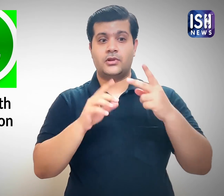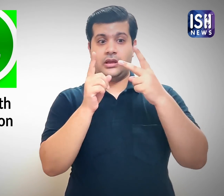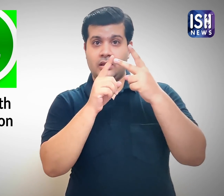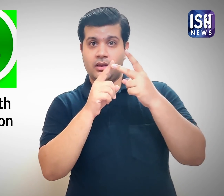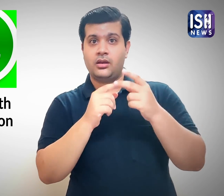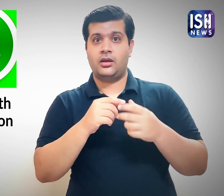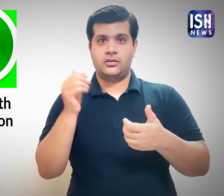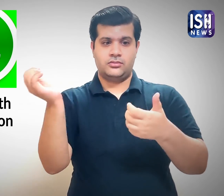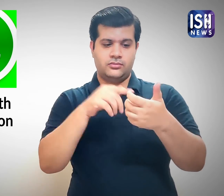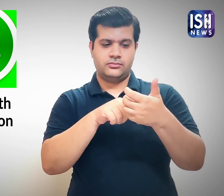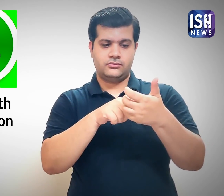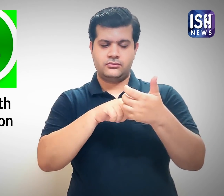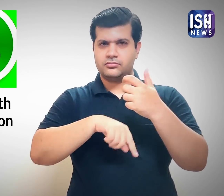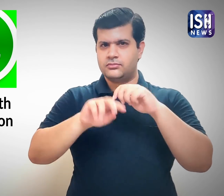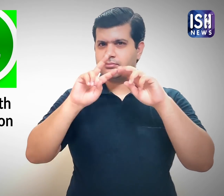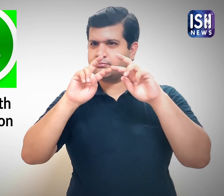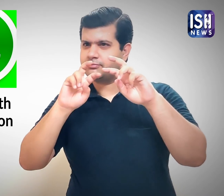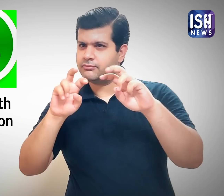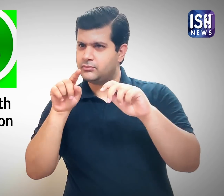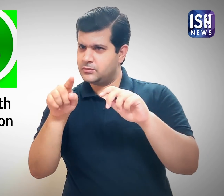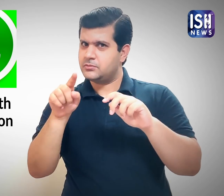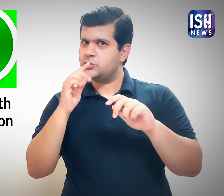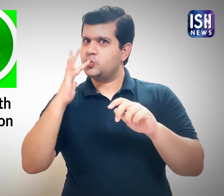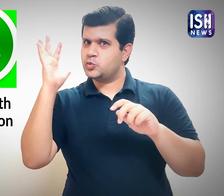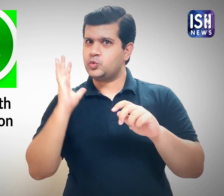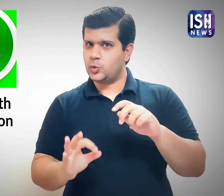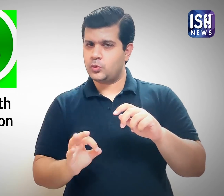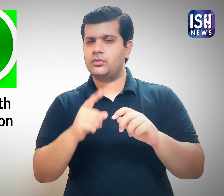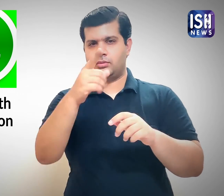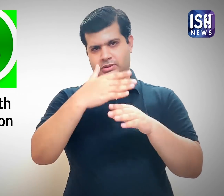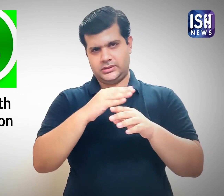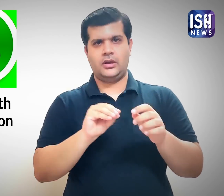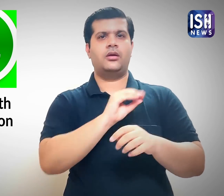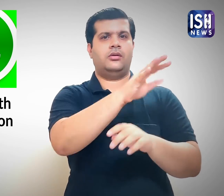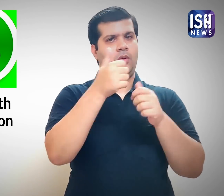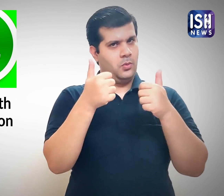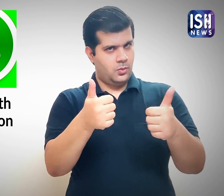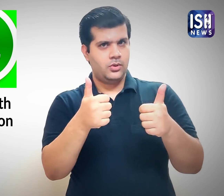Once you confirm its authenticity, you can share it.